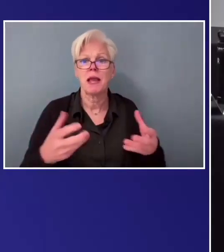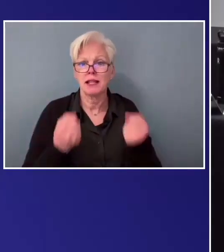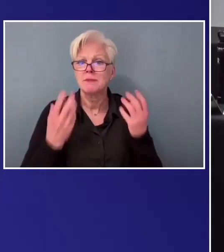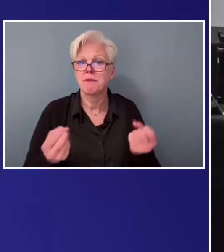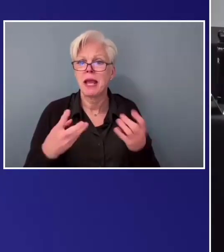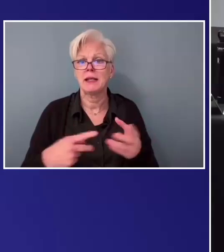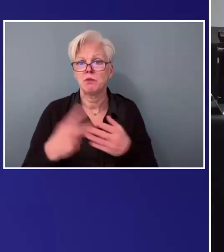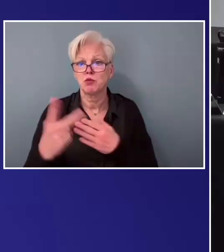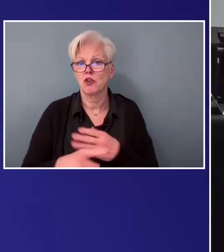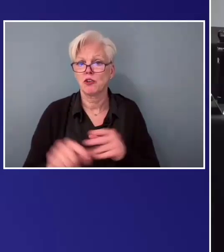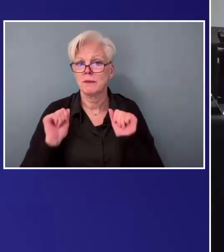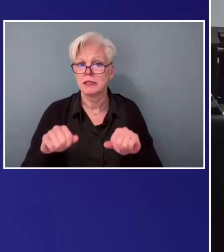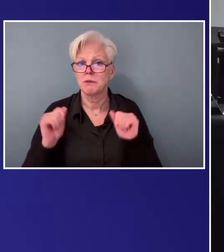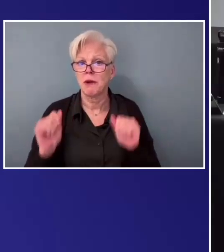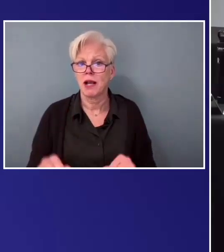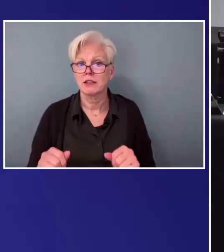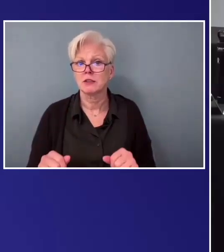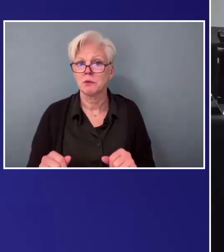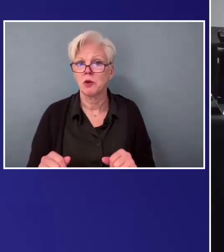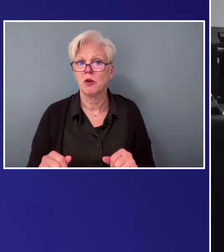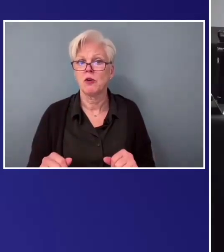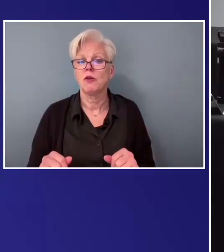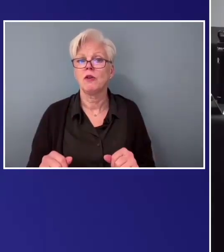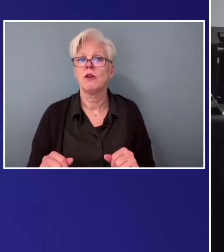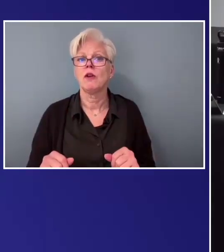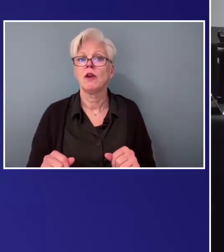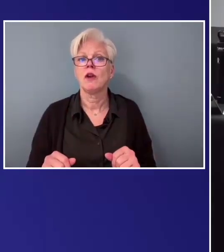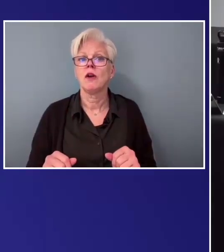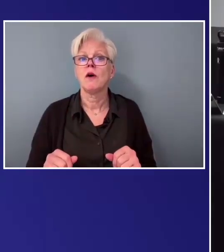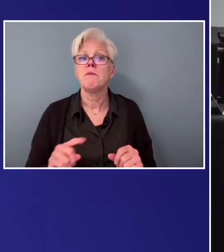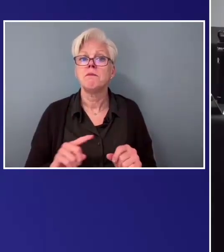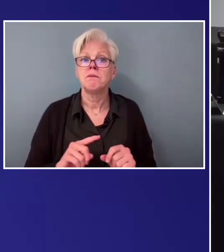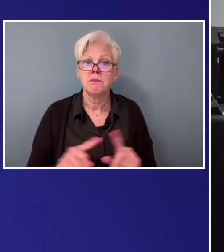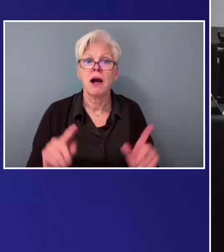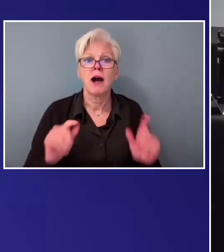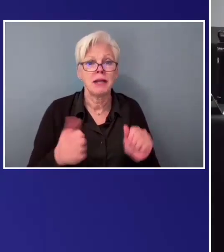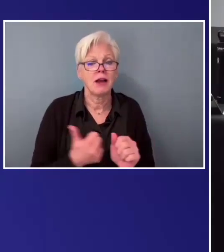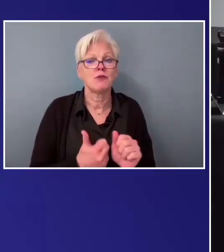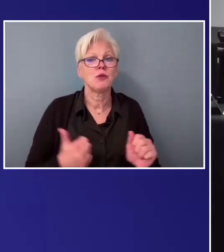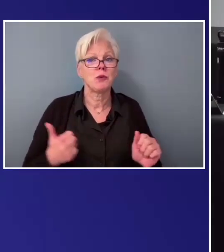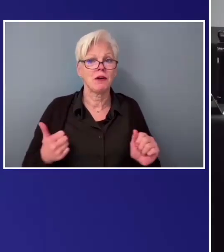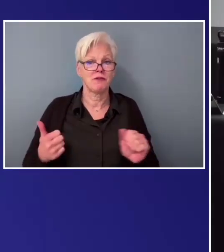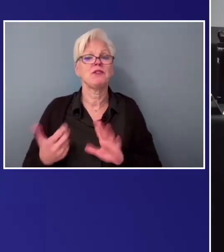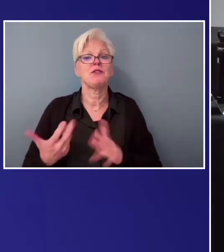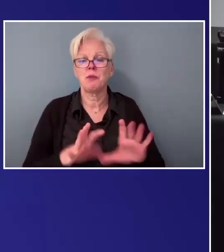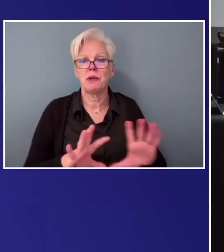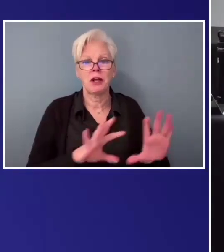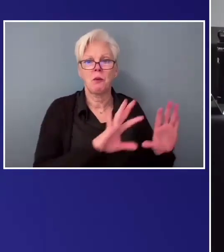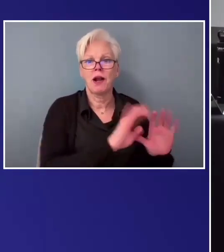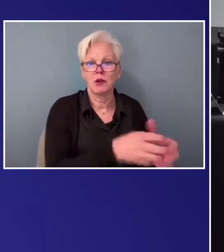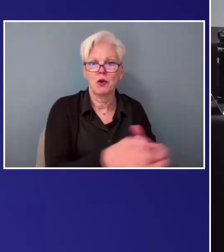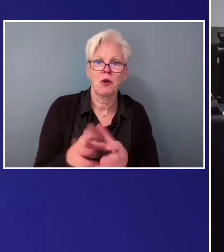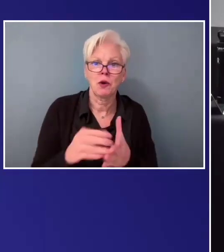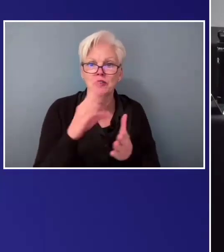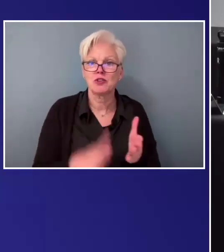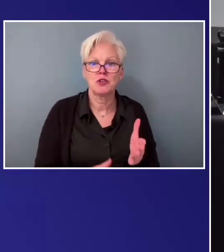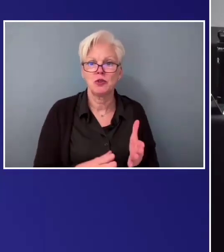without getting into either cohorts of students who were so far in the past that